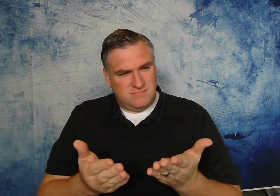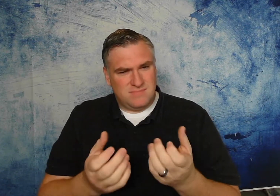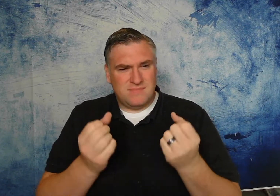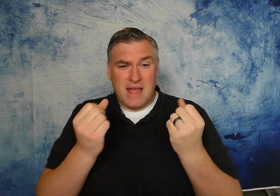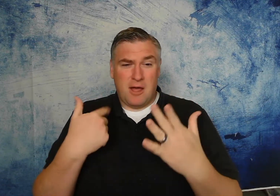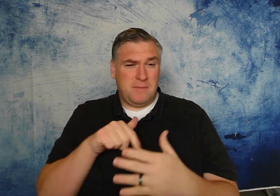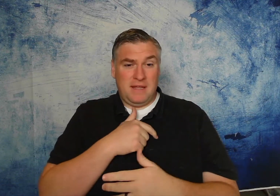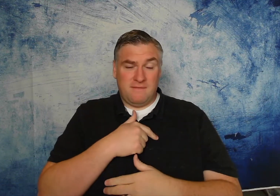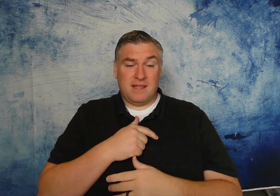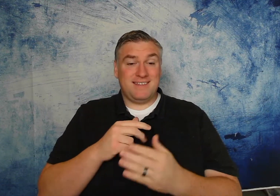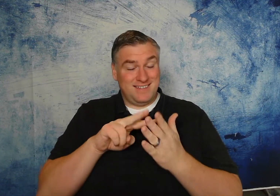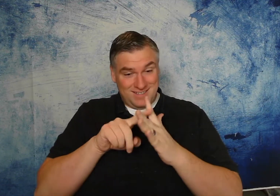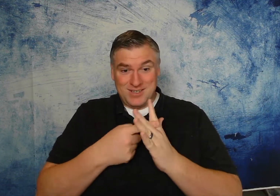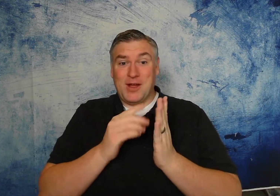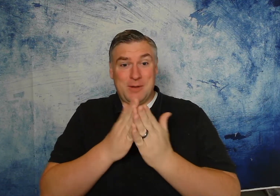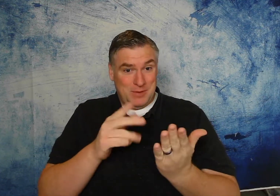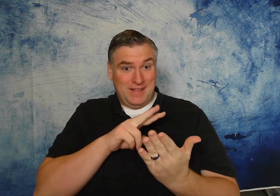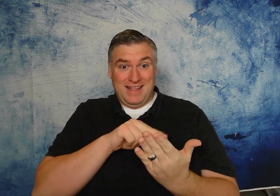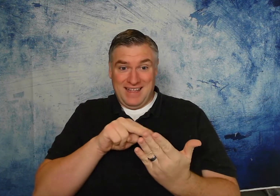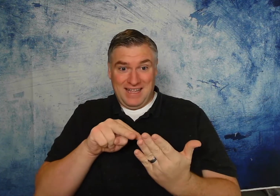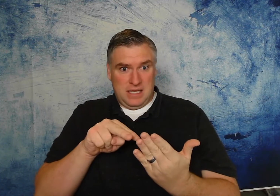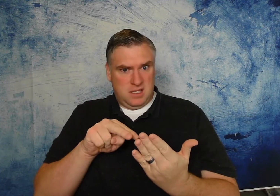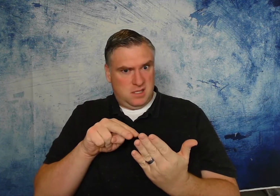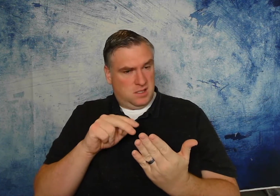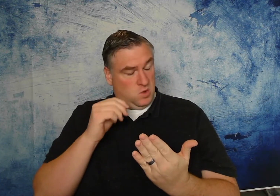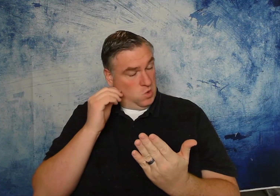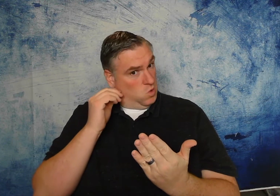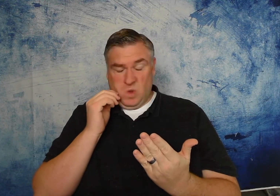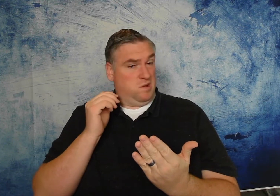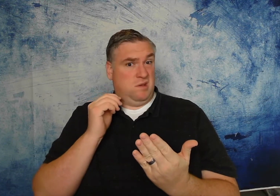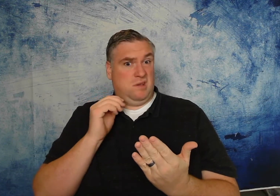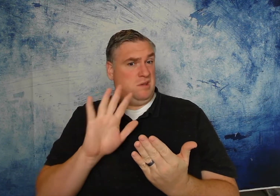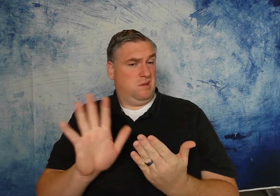an entire book if they're not interested - how many of us start reading a book and then we go